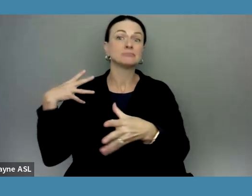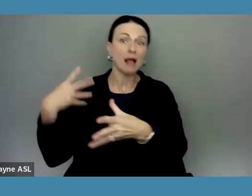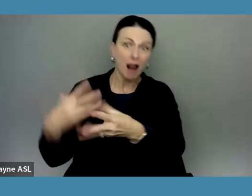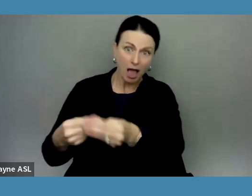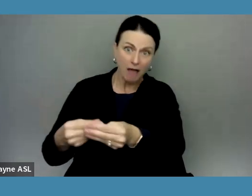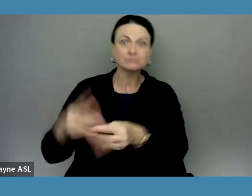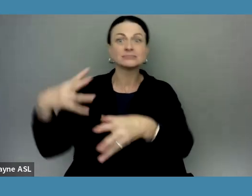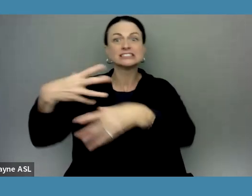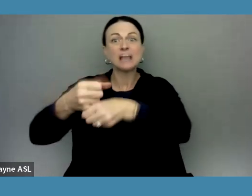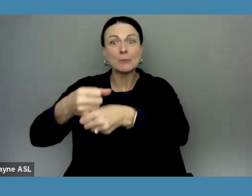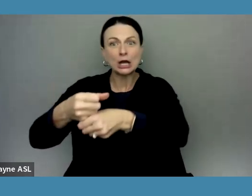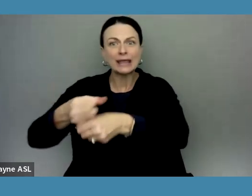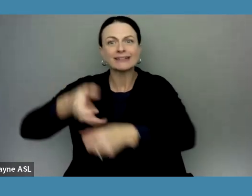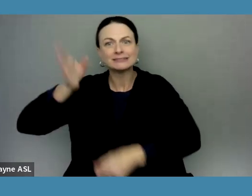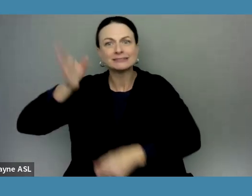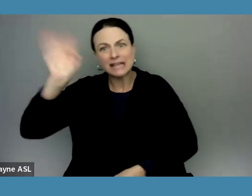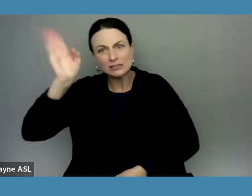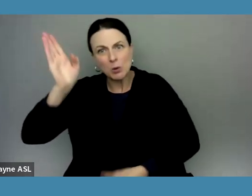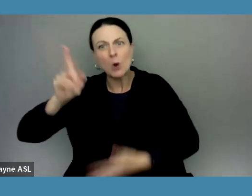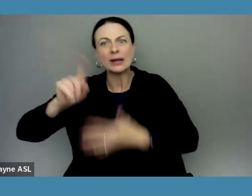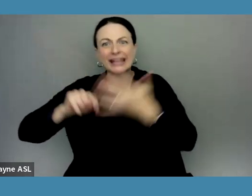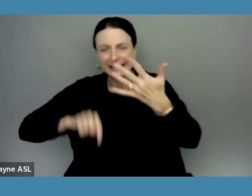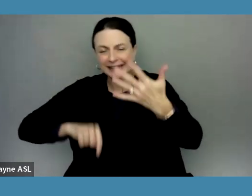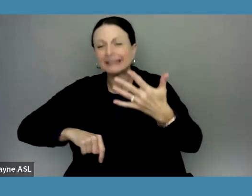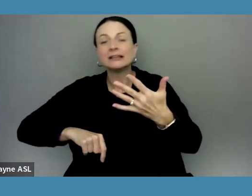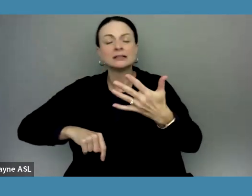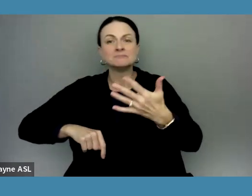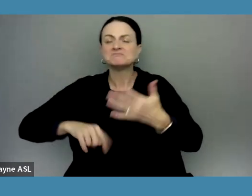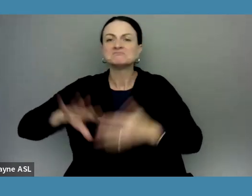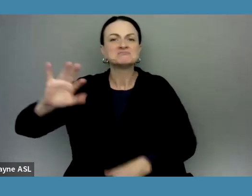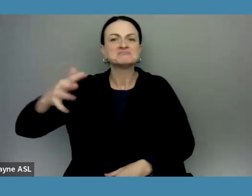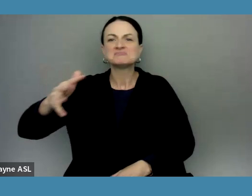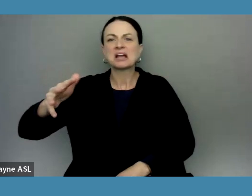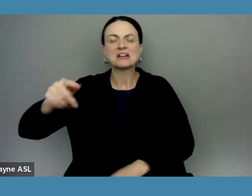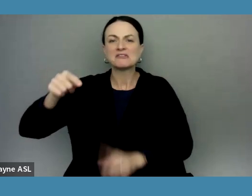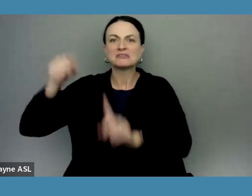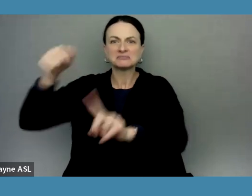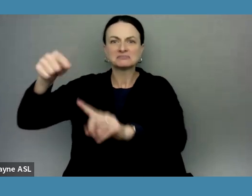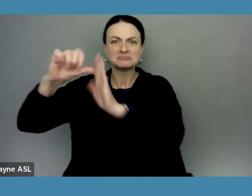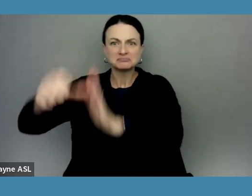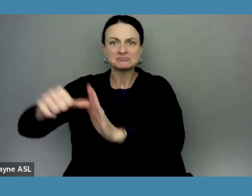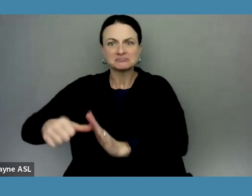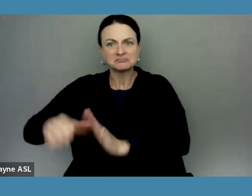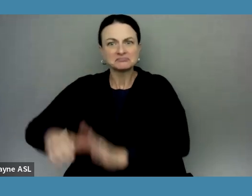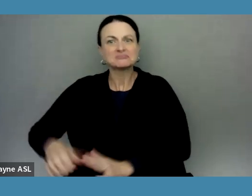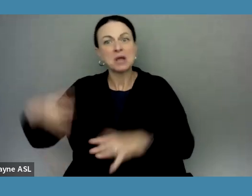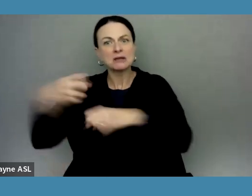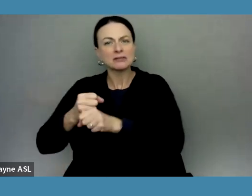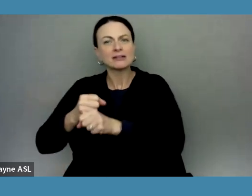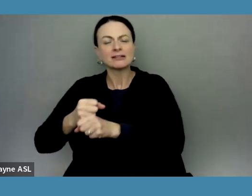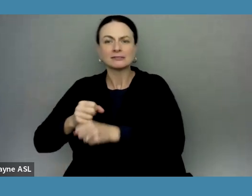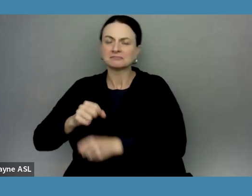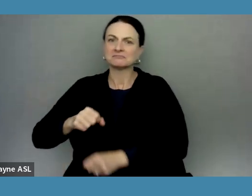that's been taken during the fair hearing and kind of a recap and a last plea for the hearing officer